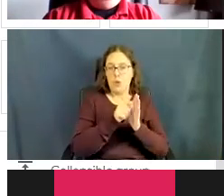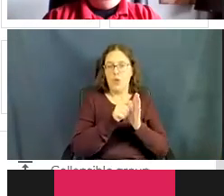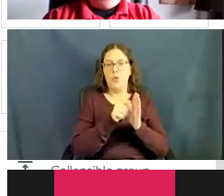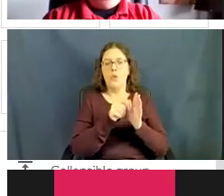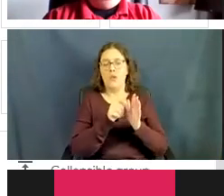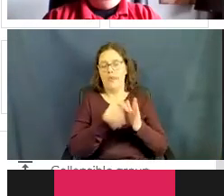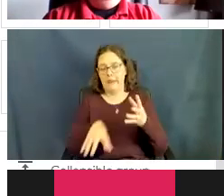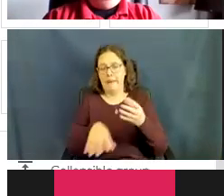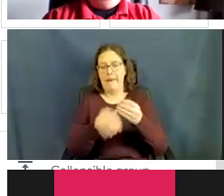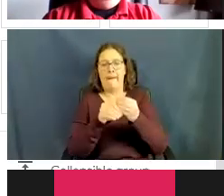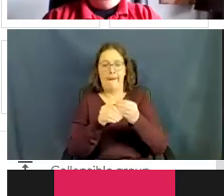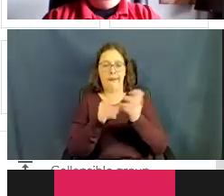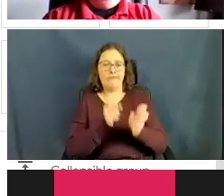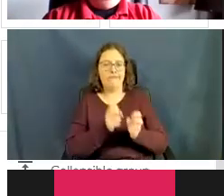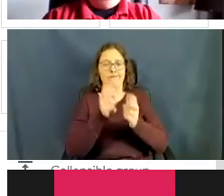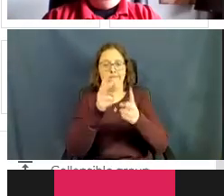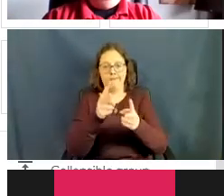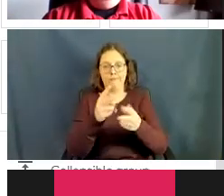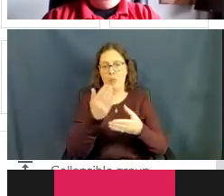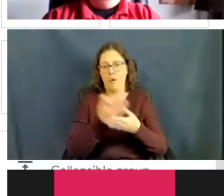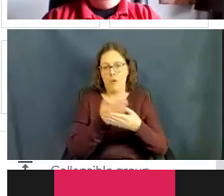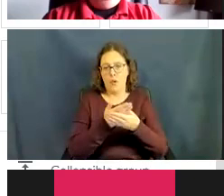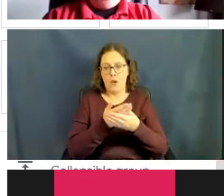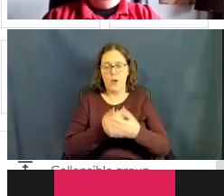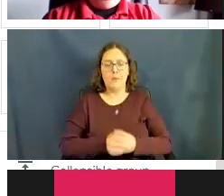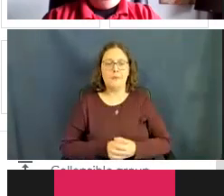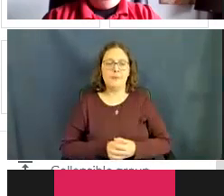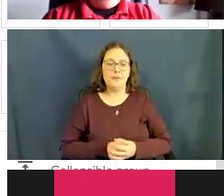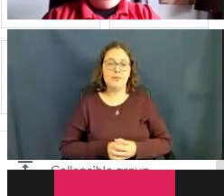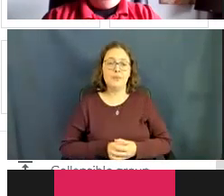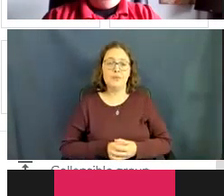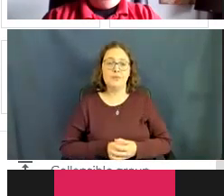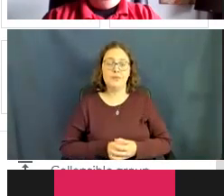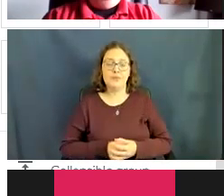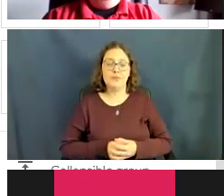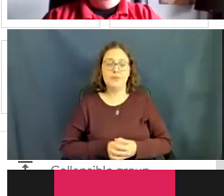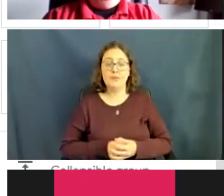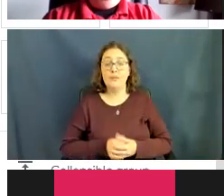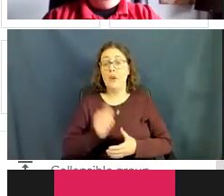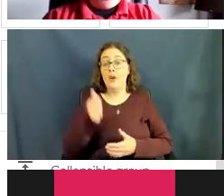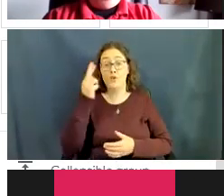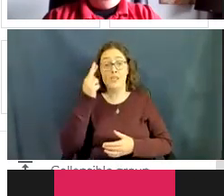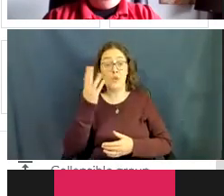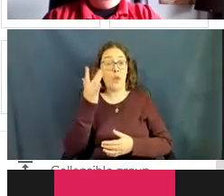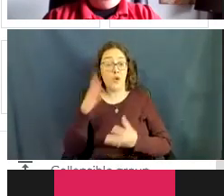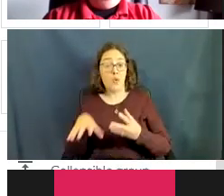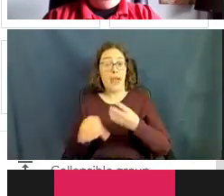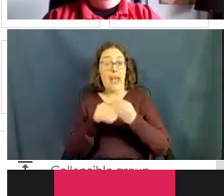It won't take too tile or slide two of employability skills